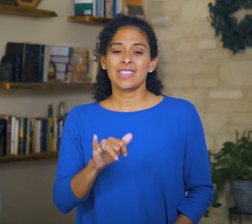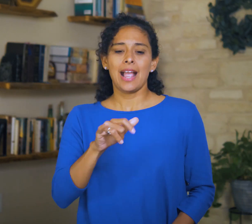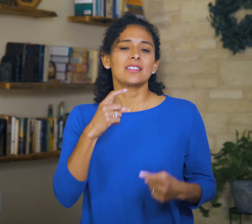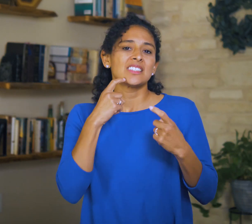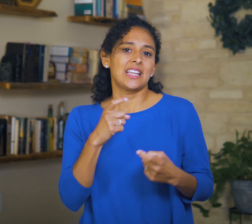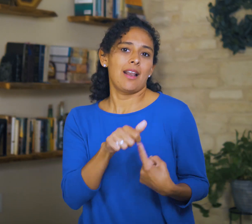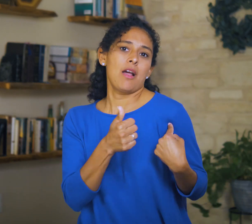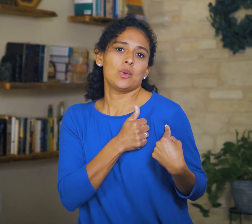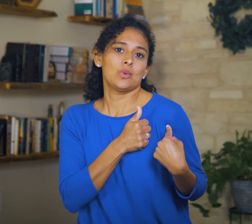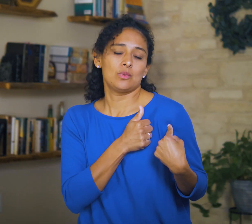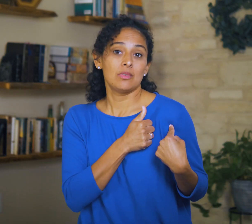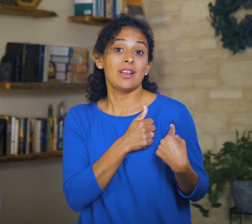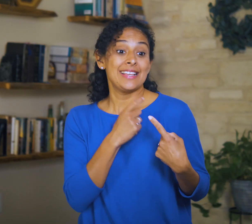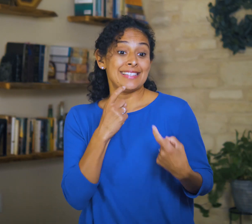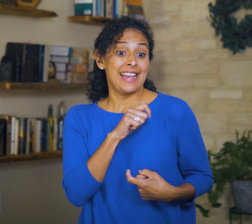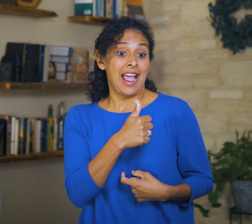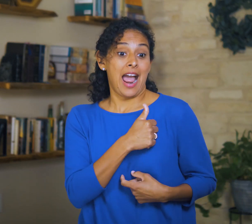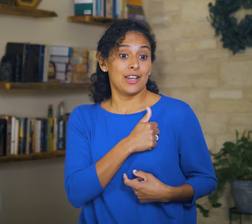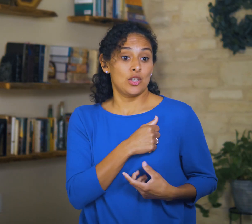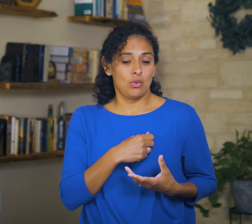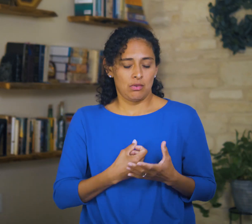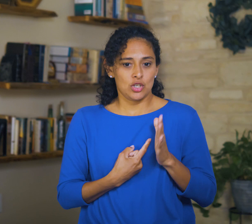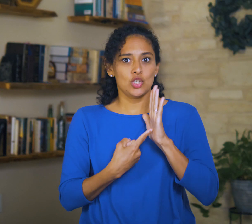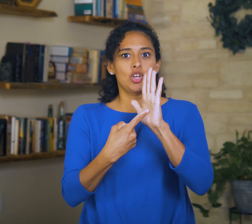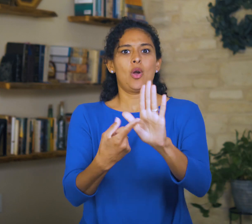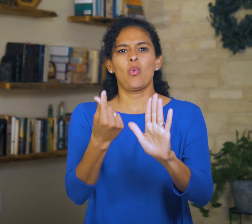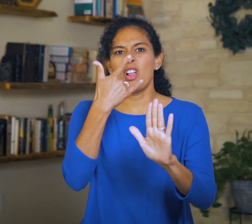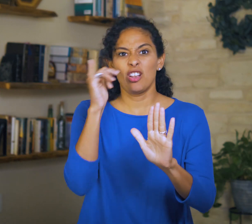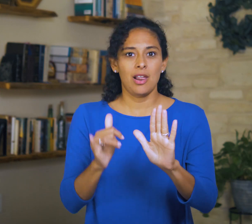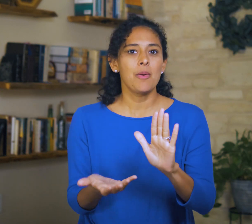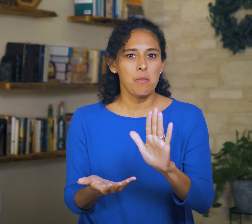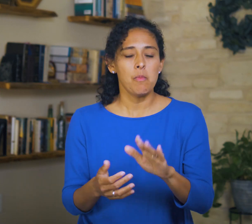Their sinful attitudes manifested in other areas: